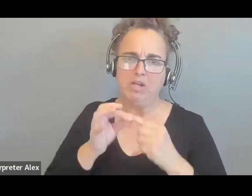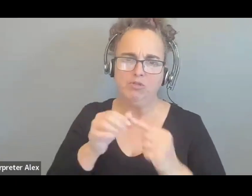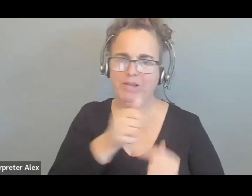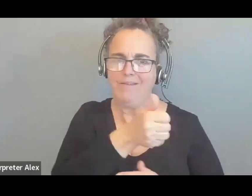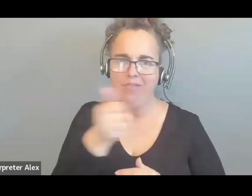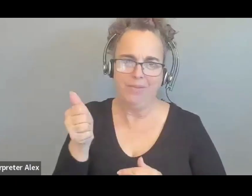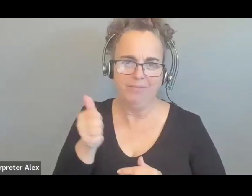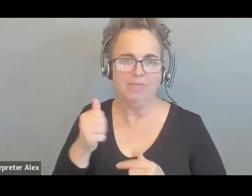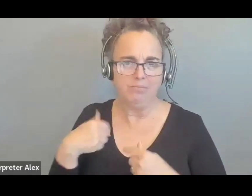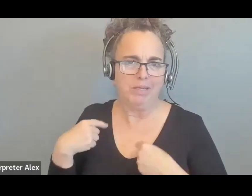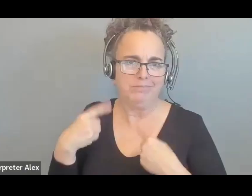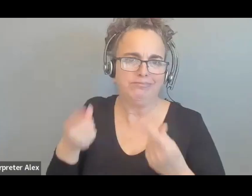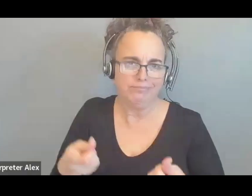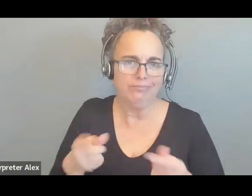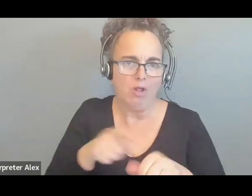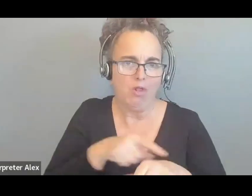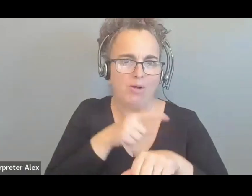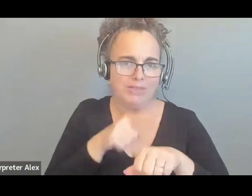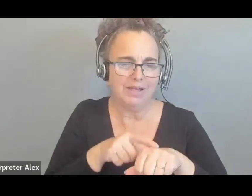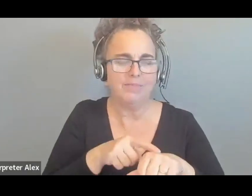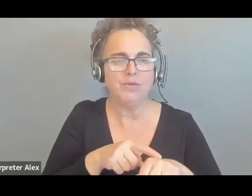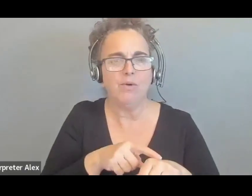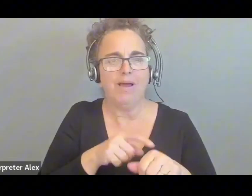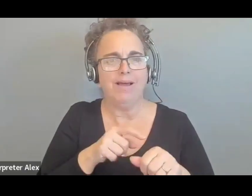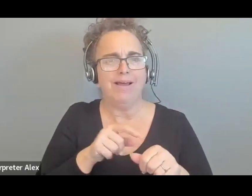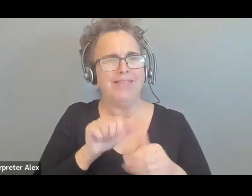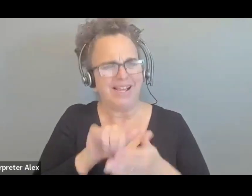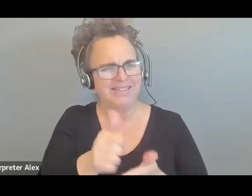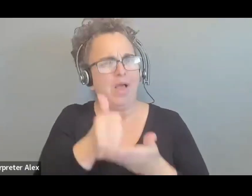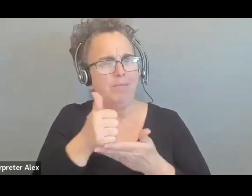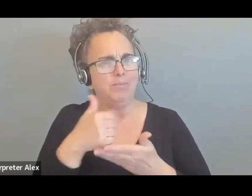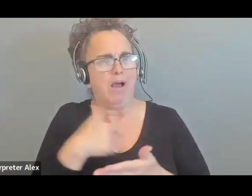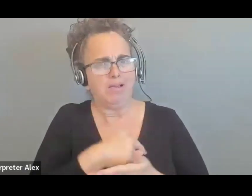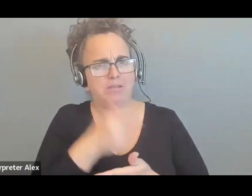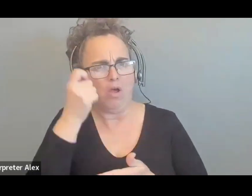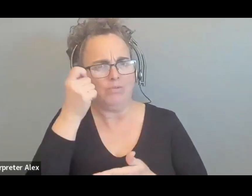And I think that's both provided clarity to everyone,